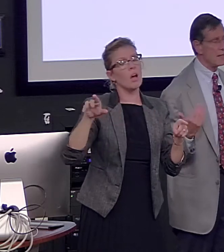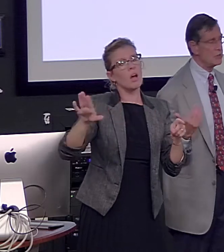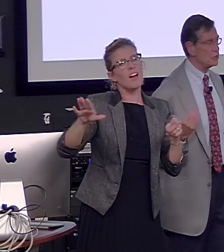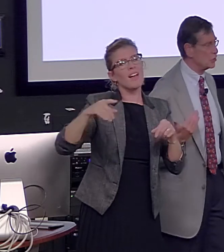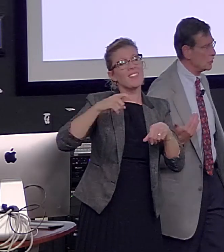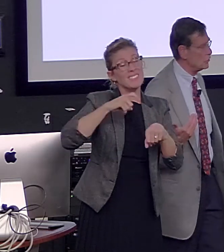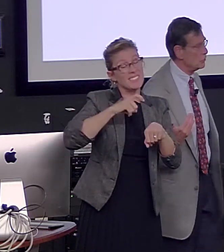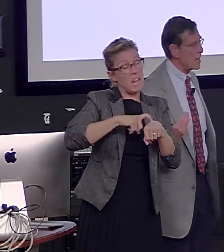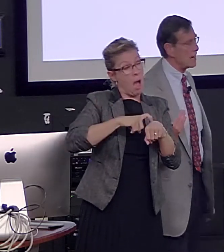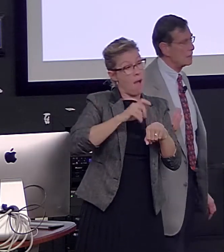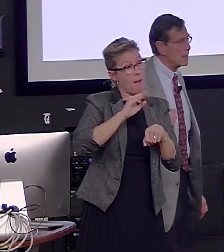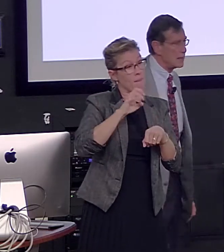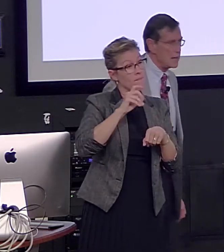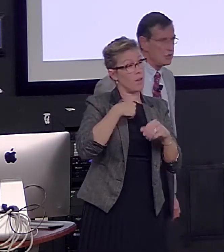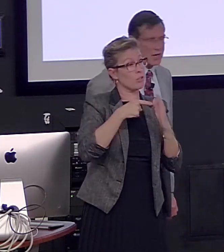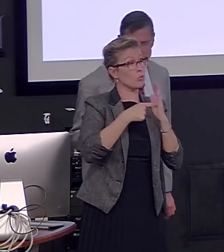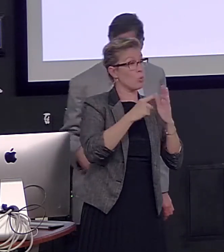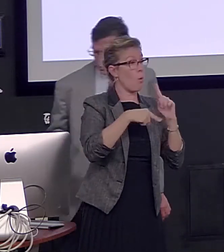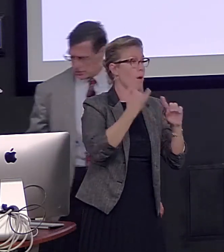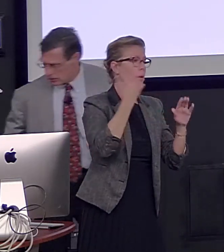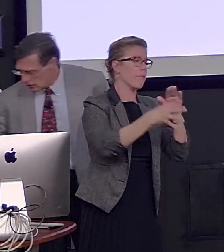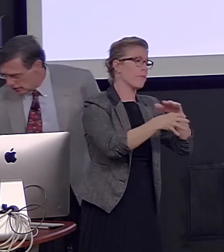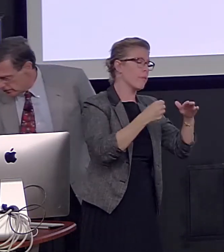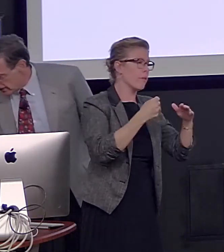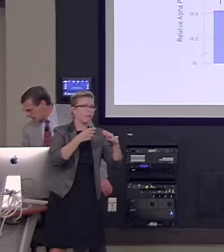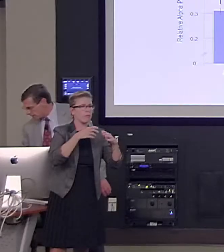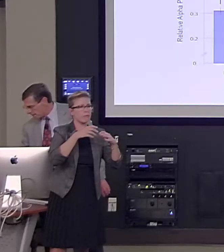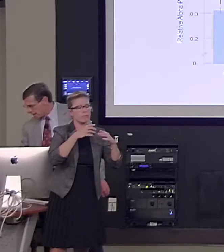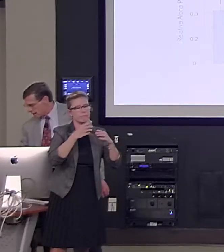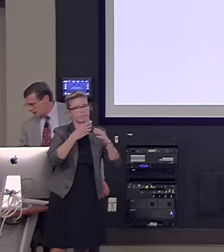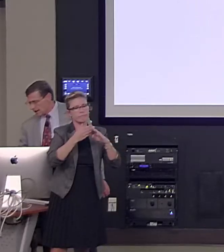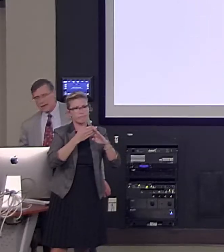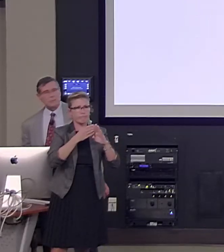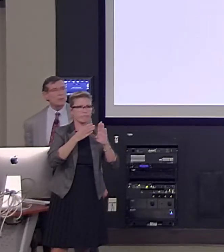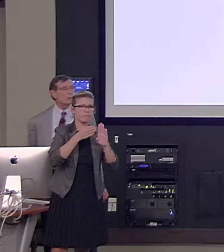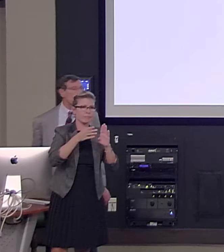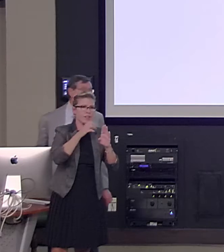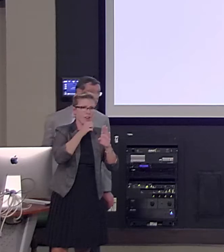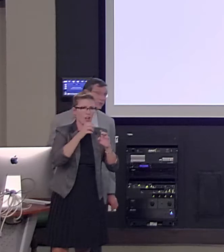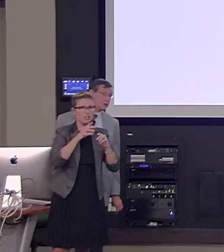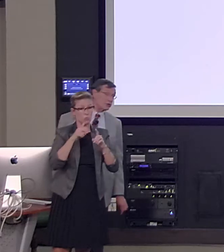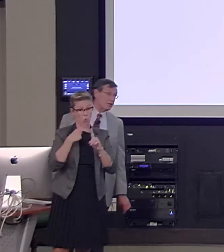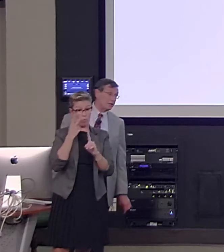that I showed you now at age eight is no longer there. We were also fortunate enough